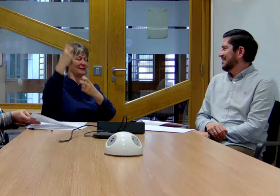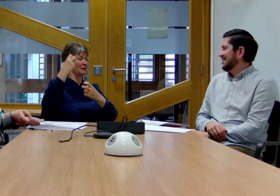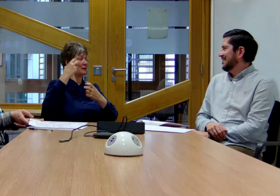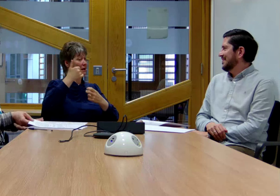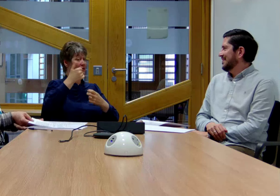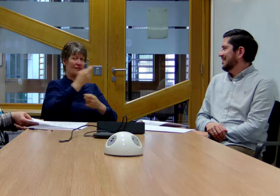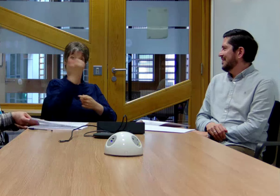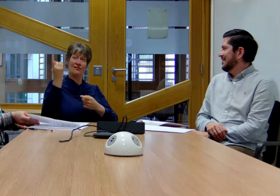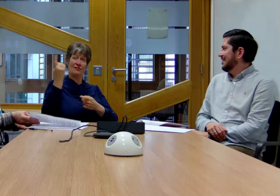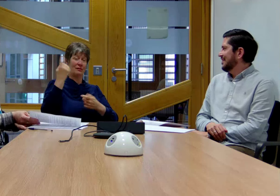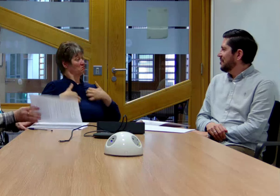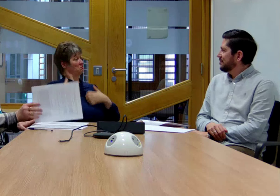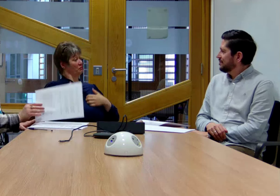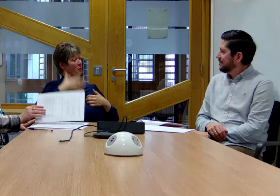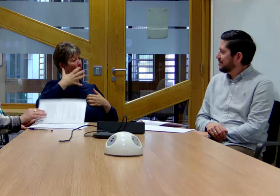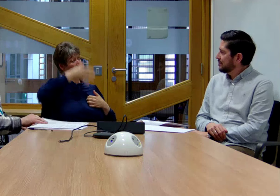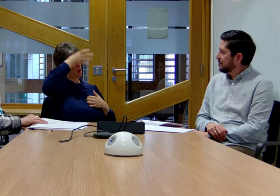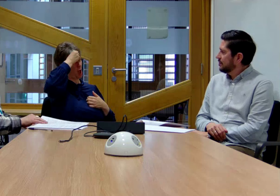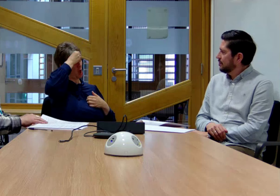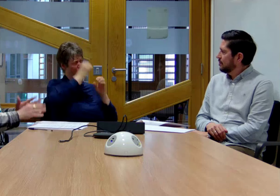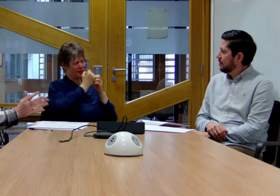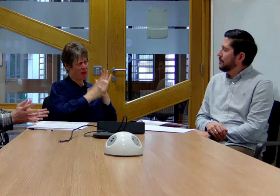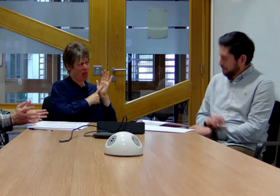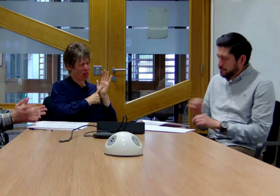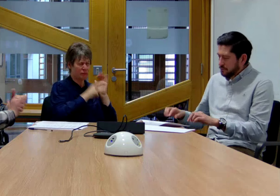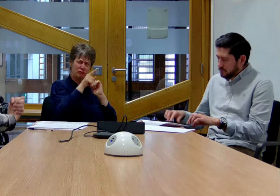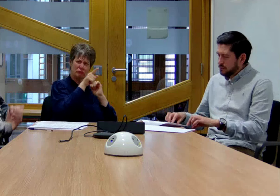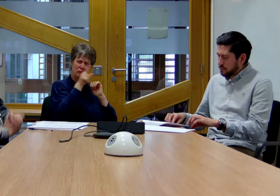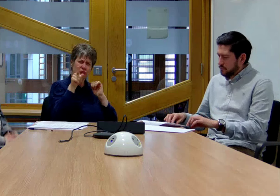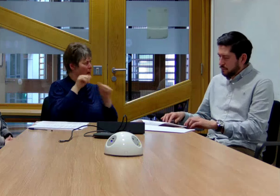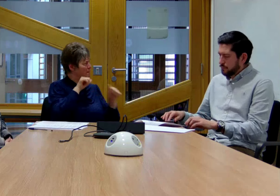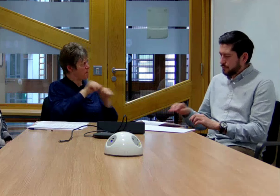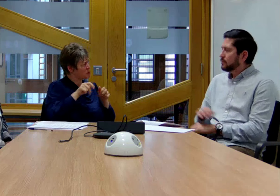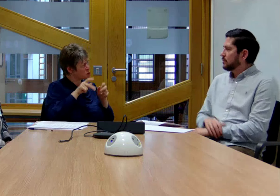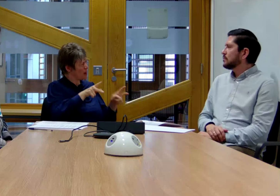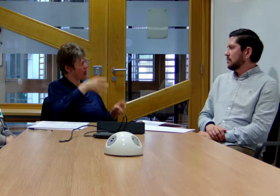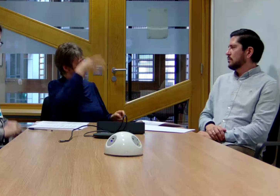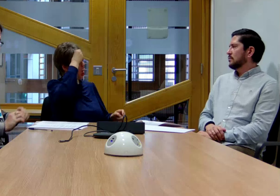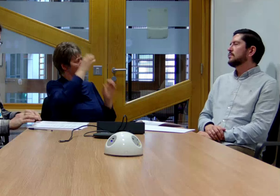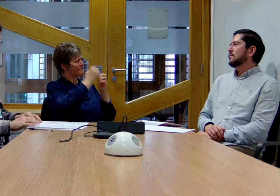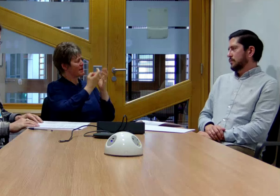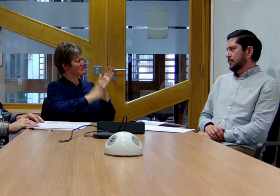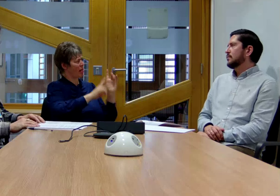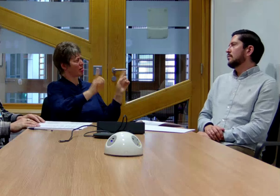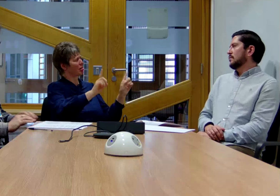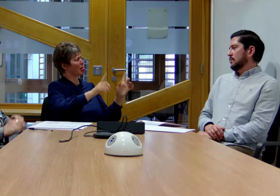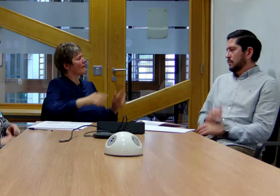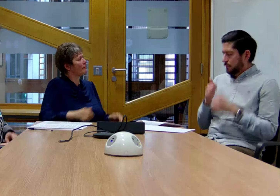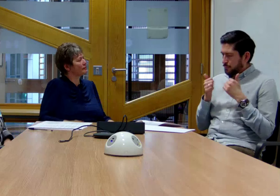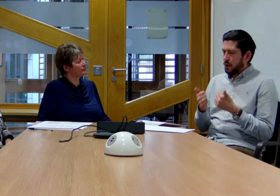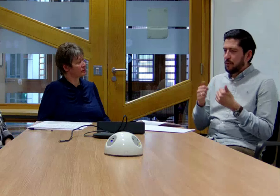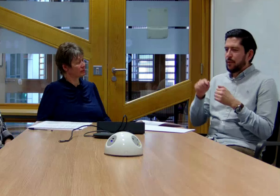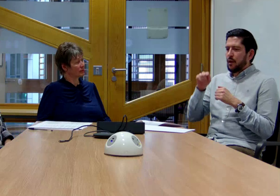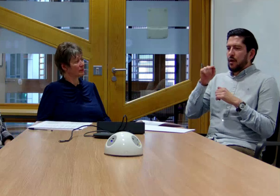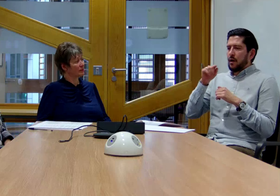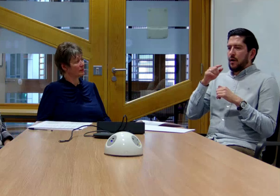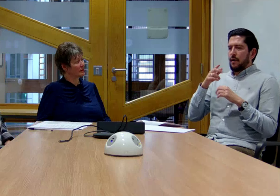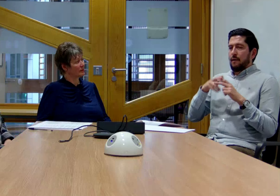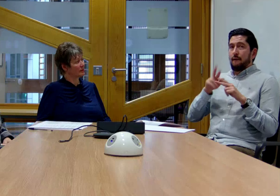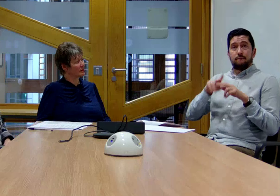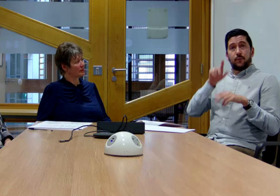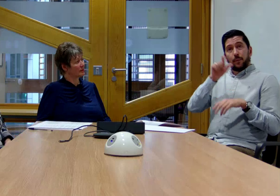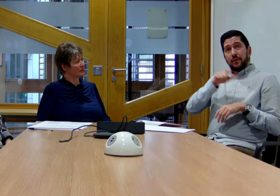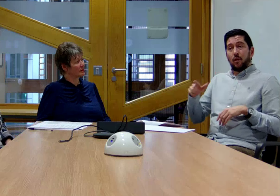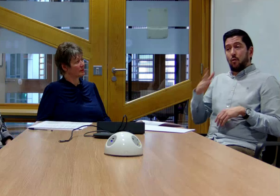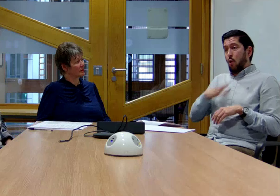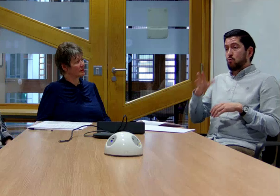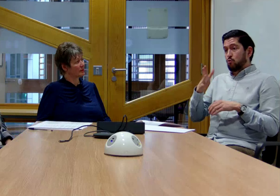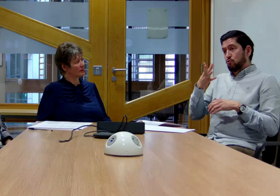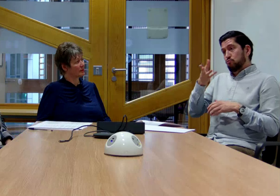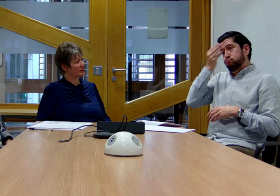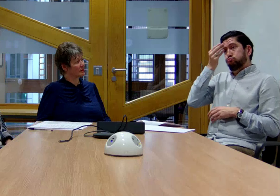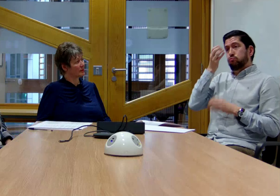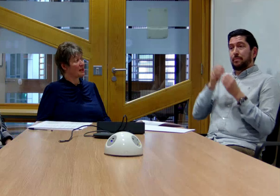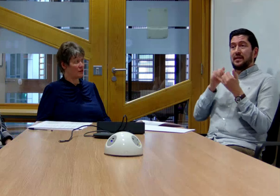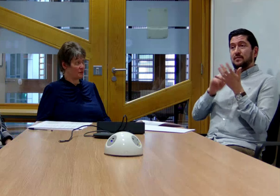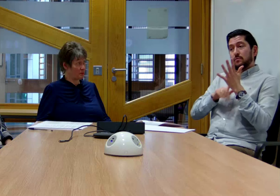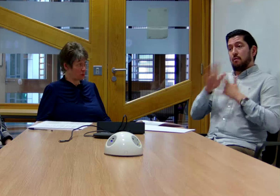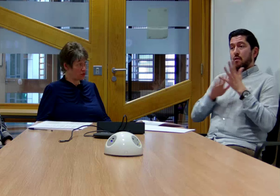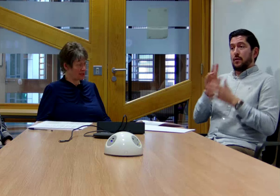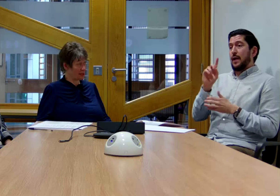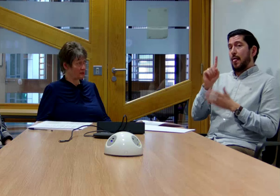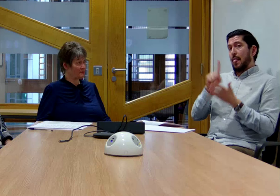something they can maybe take away. What s the best way to learn BSL?